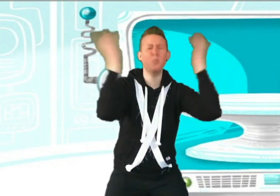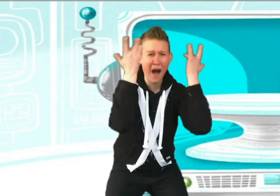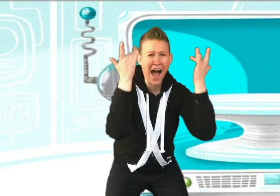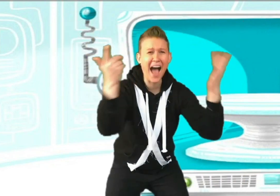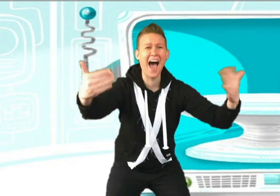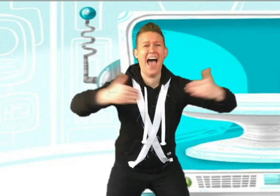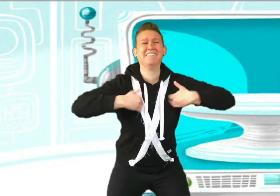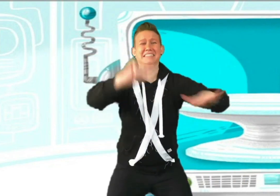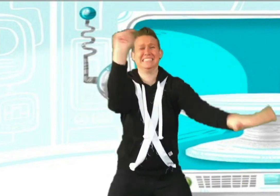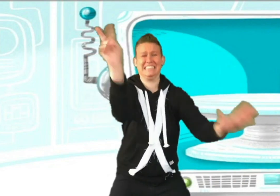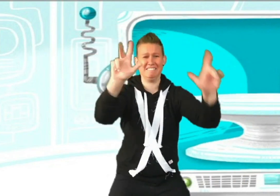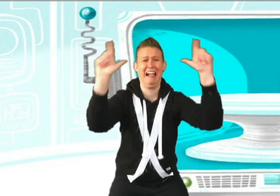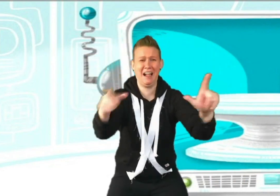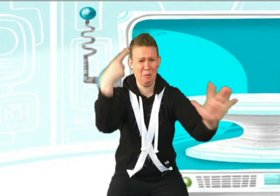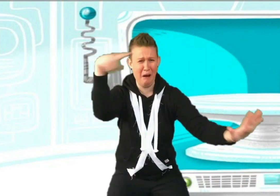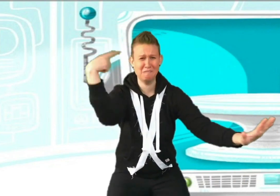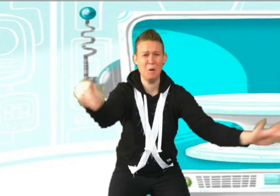In that ridiculous machine, That nauseating, foul, unclean.